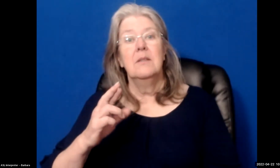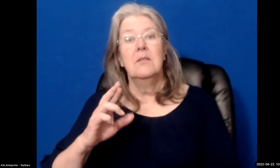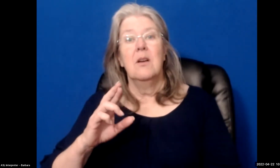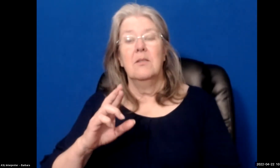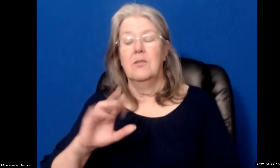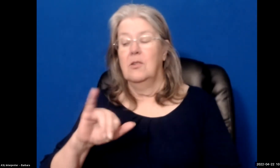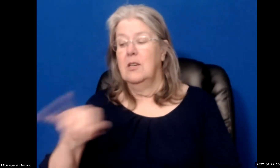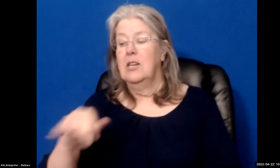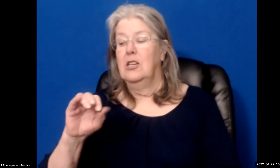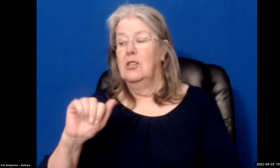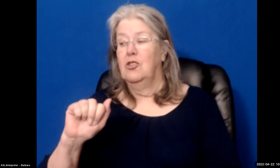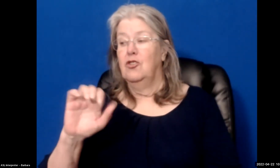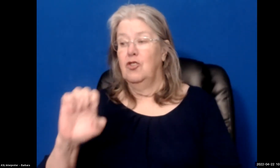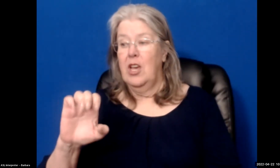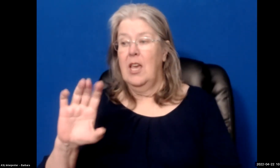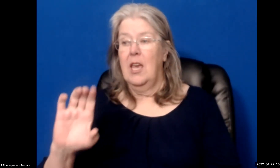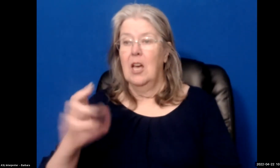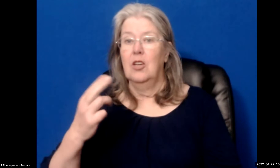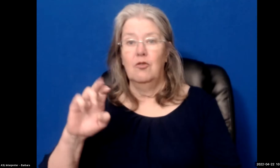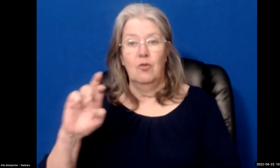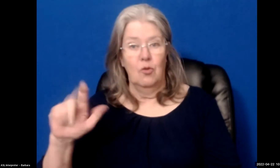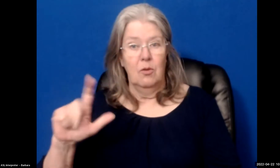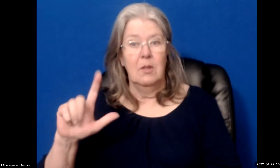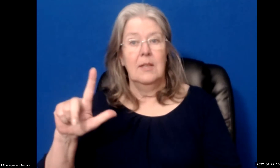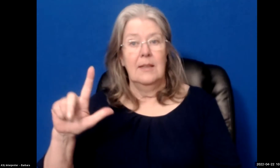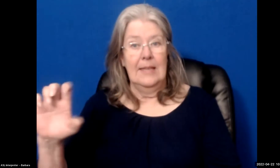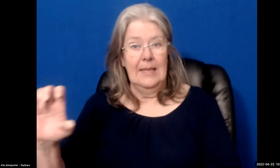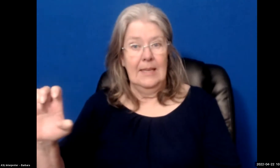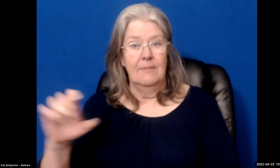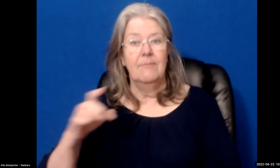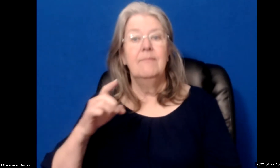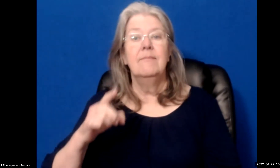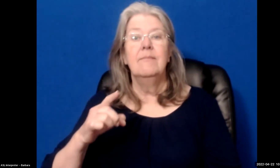the director of the Center for Health Equity here at the Institute and I want to be turning